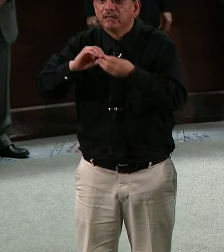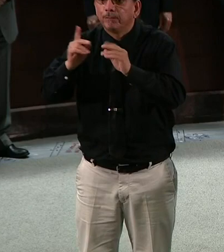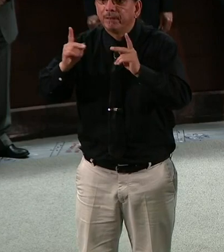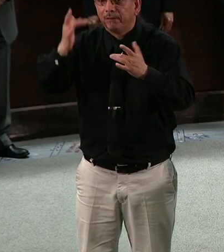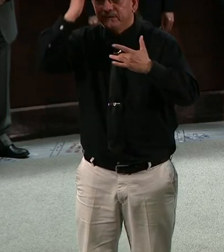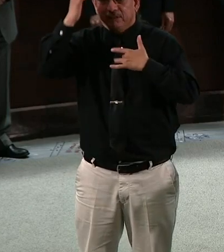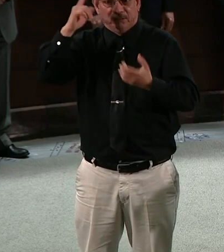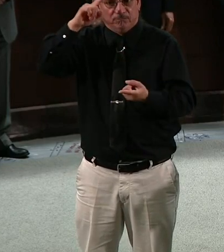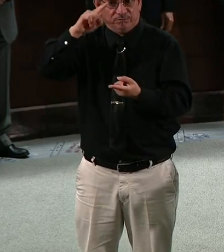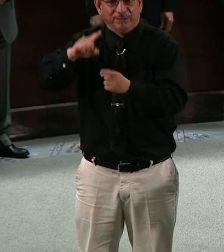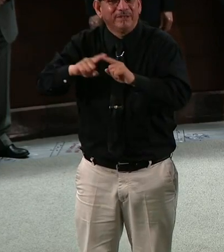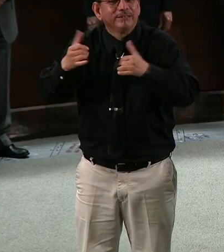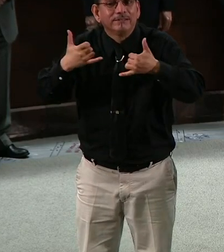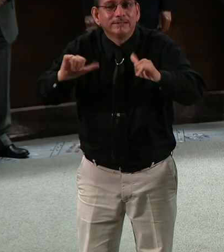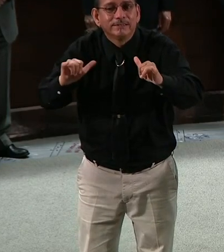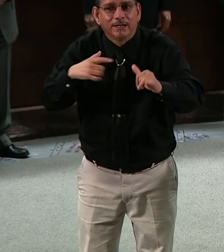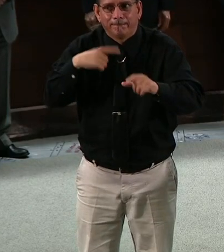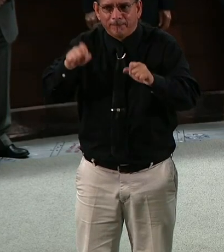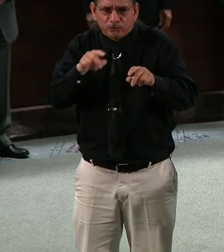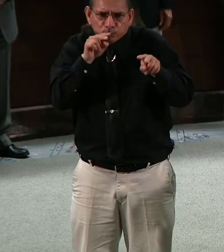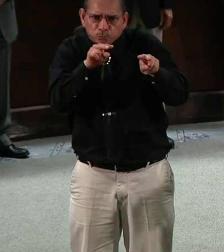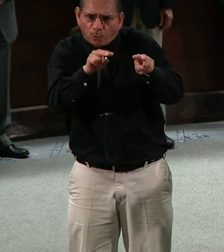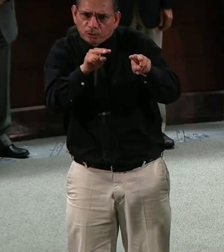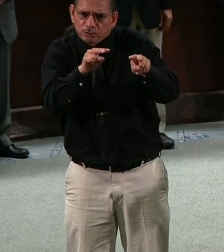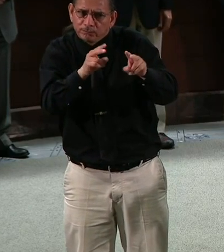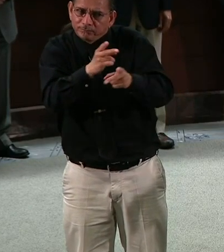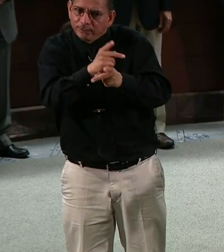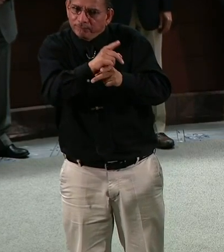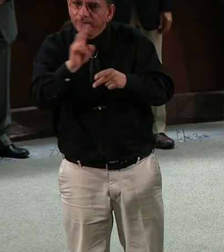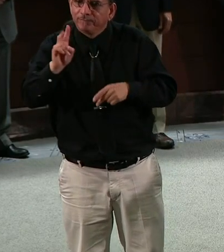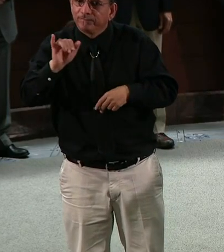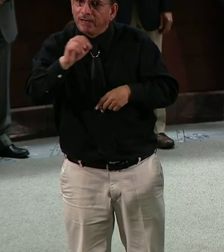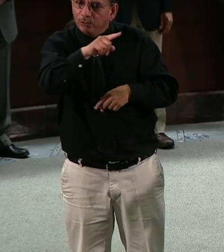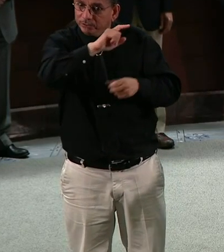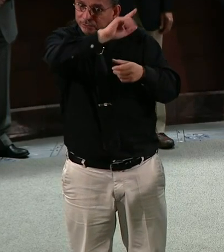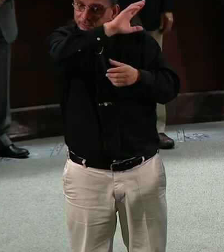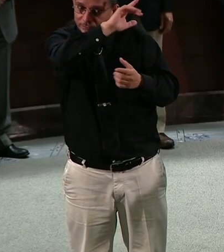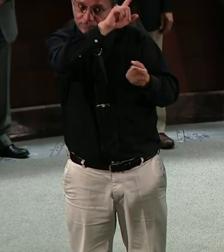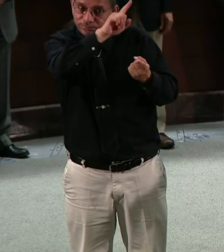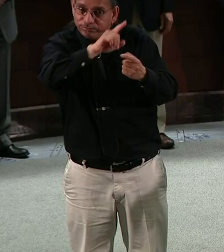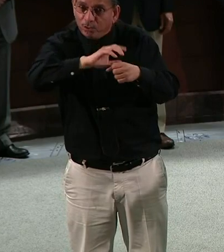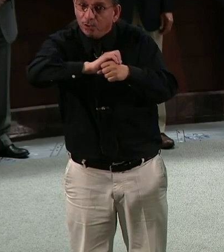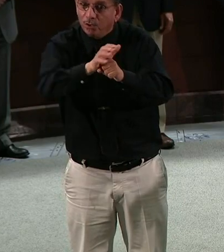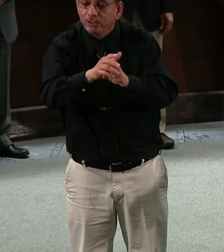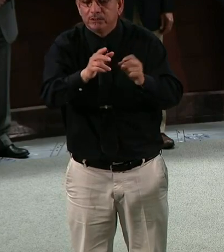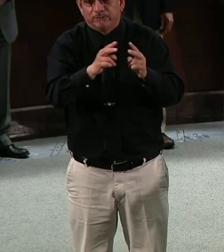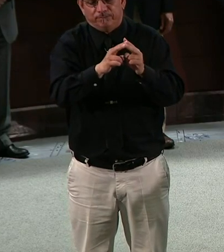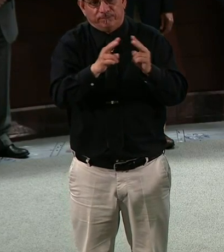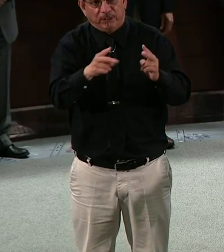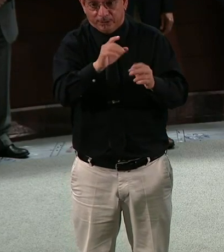THE CASTLES. C. BATTLE A ON OKAY AS HE THAT CAN I'M OF THE